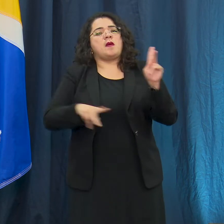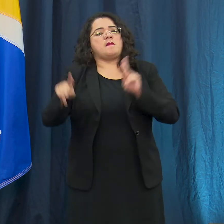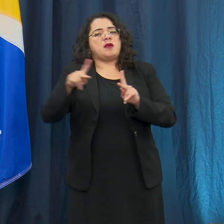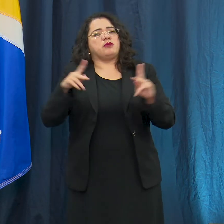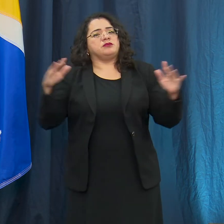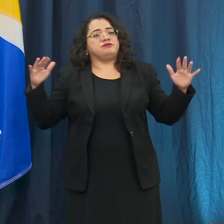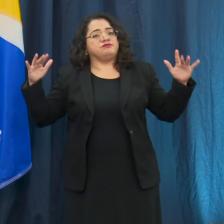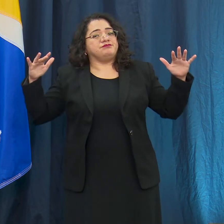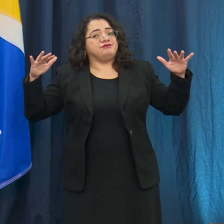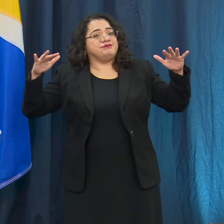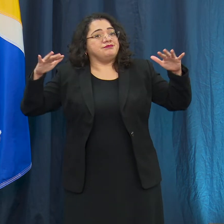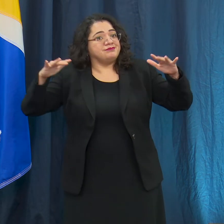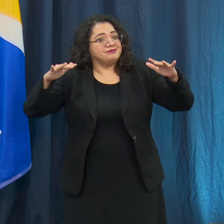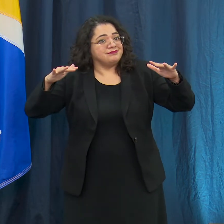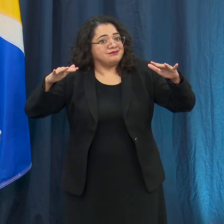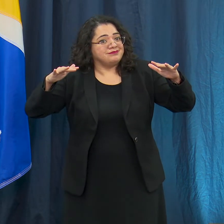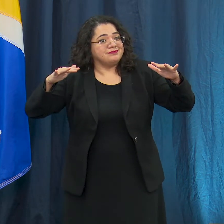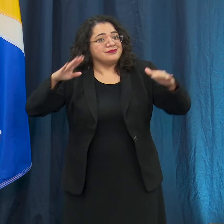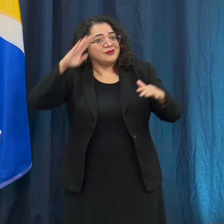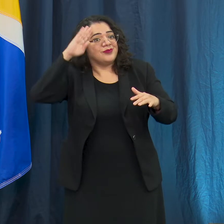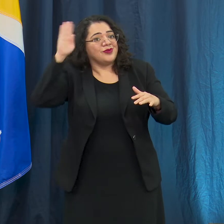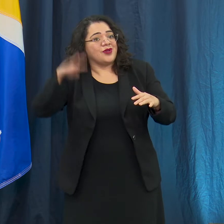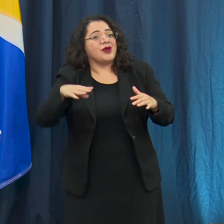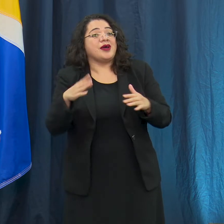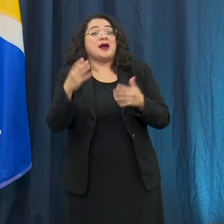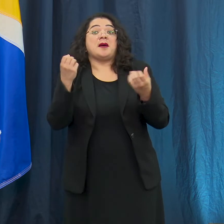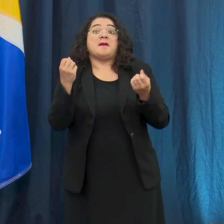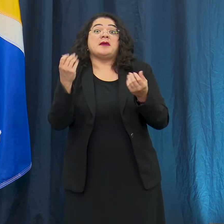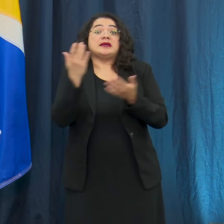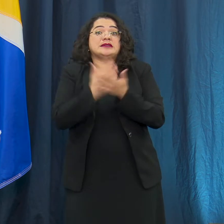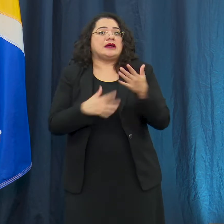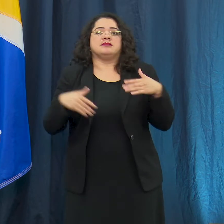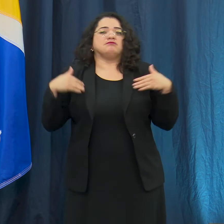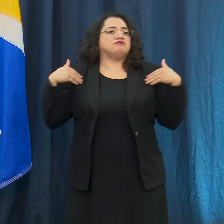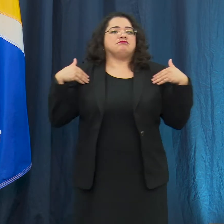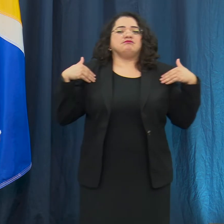people are still wanting to stay at home and have the safety of being at